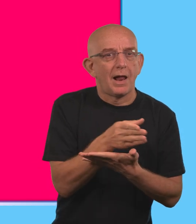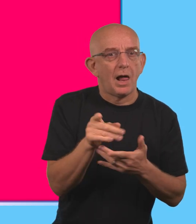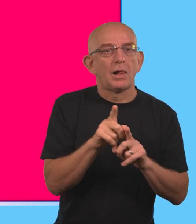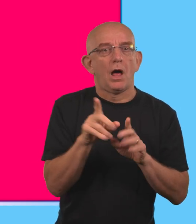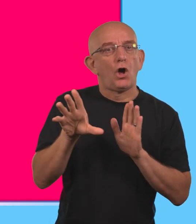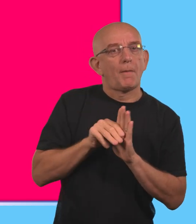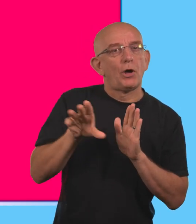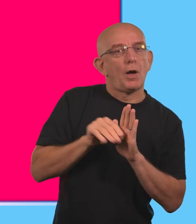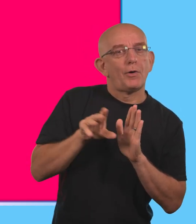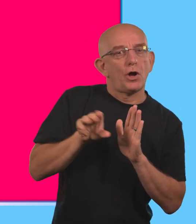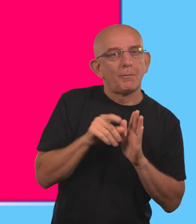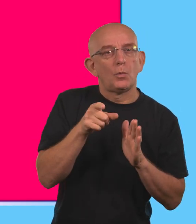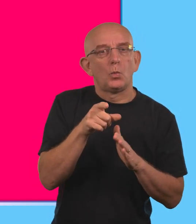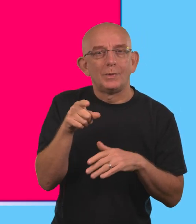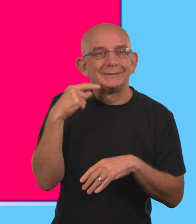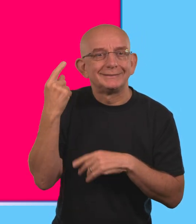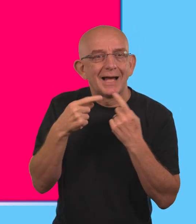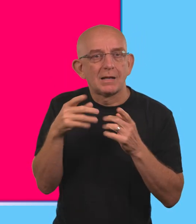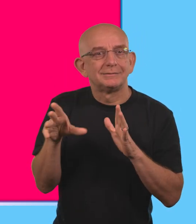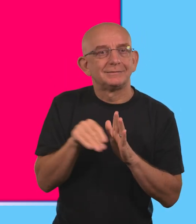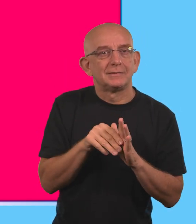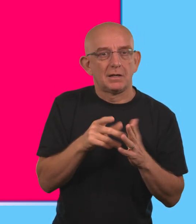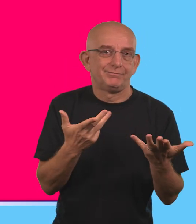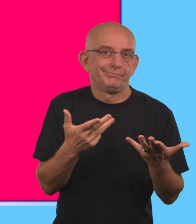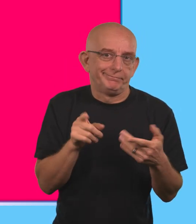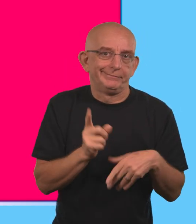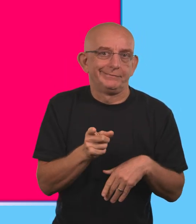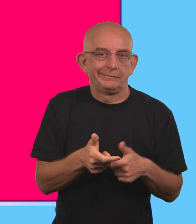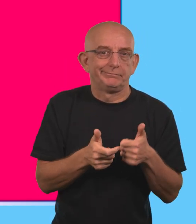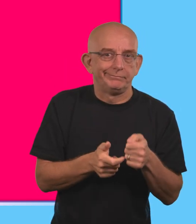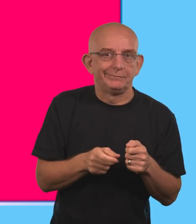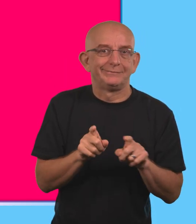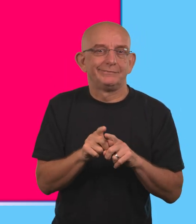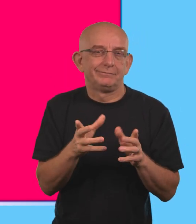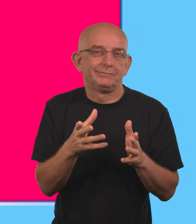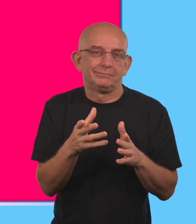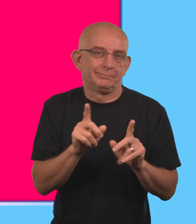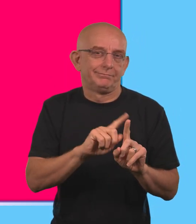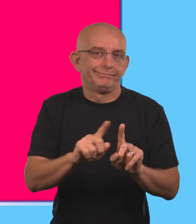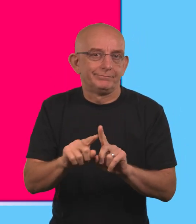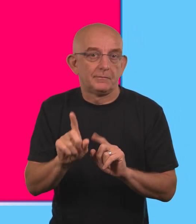a Simon type game where you have to repeat sounds based on... by pressing buttons, for example.